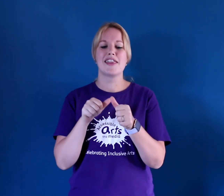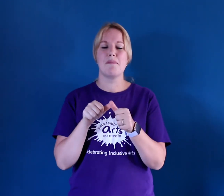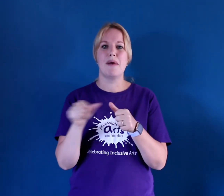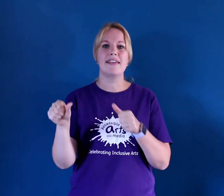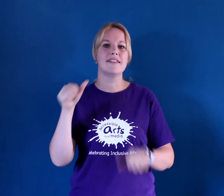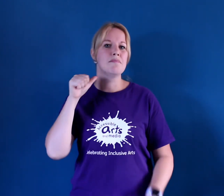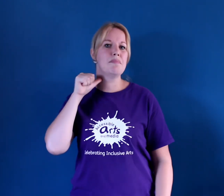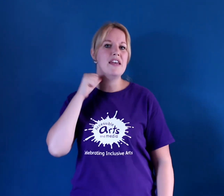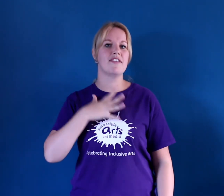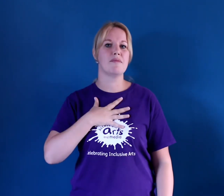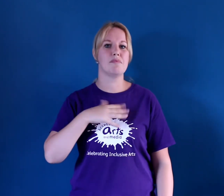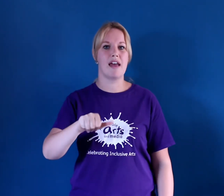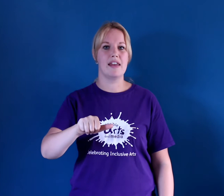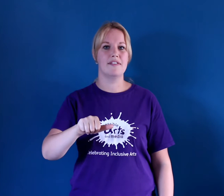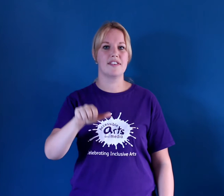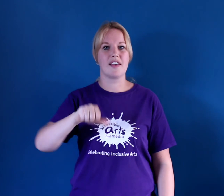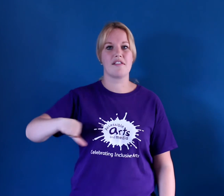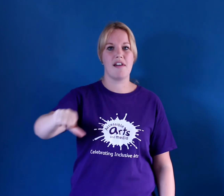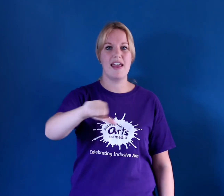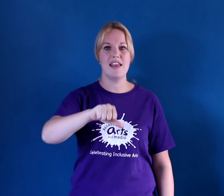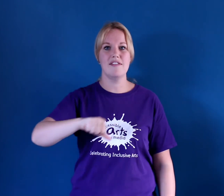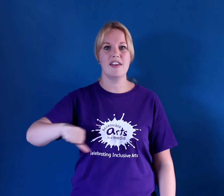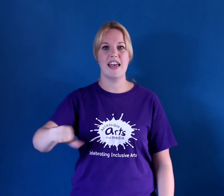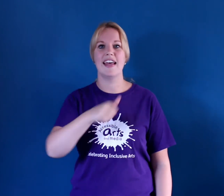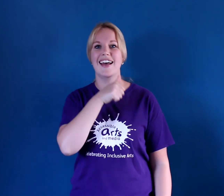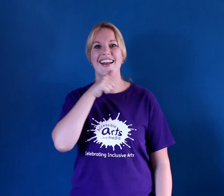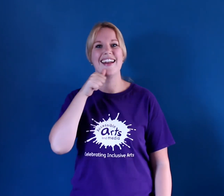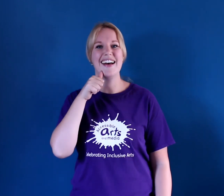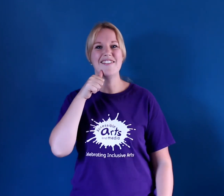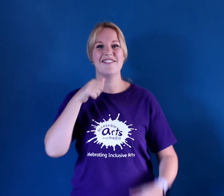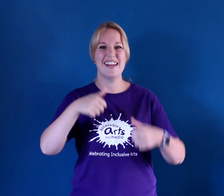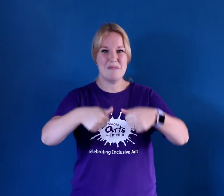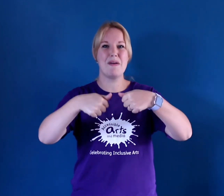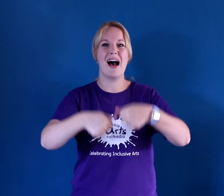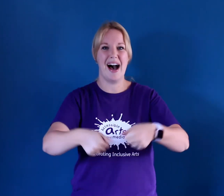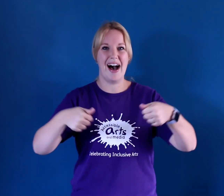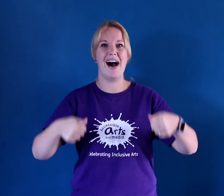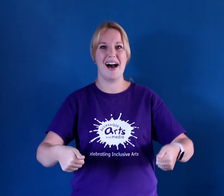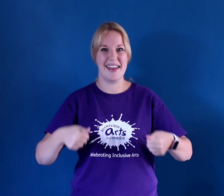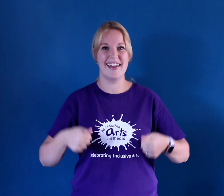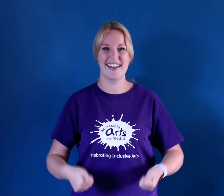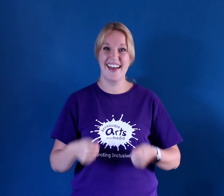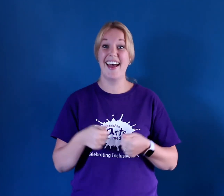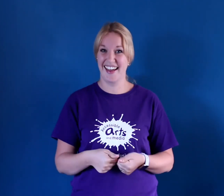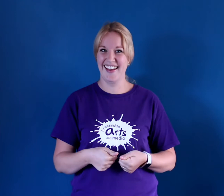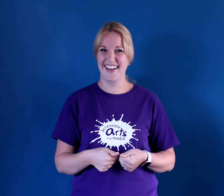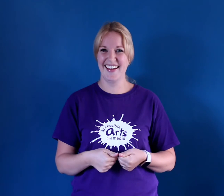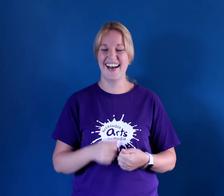The best beef braves the gravy in a lovely pie.